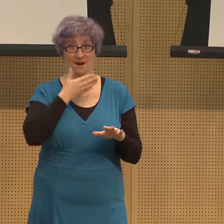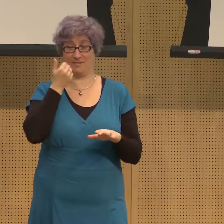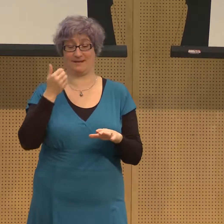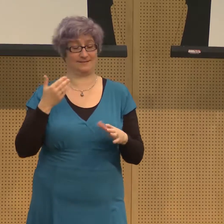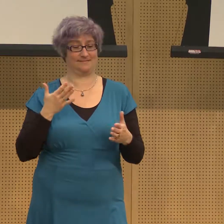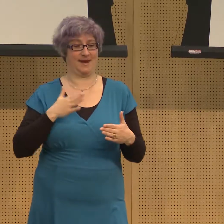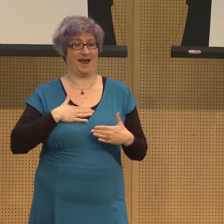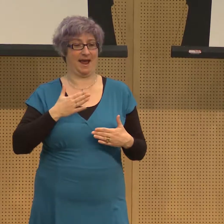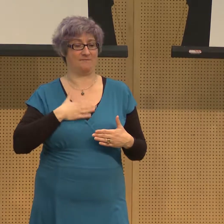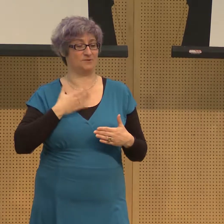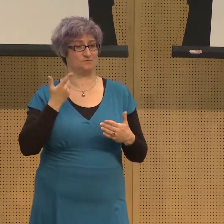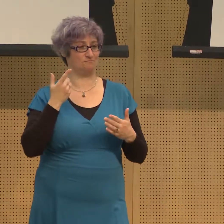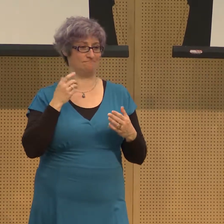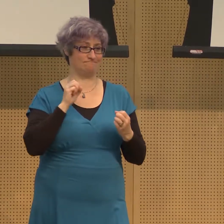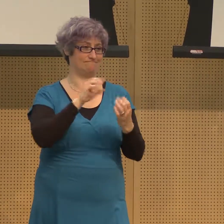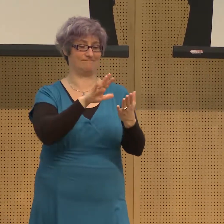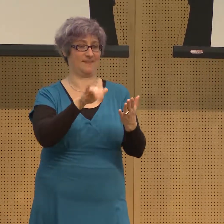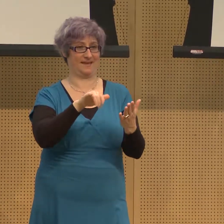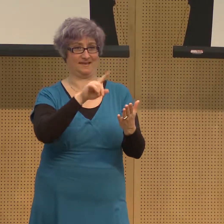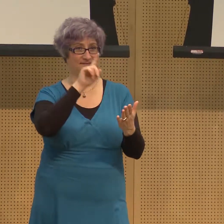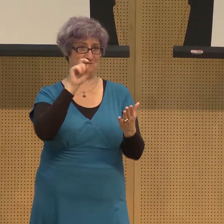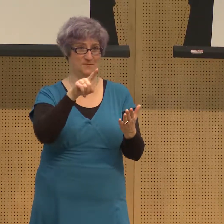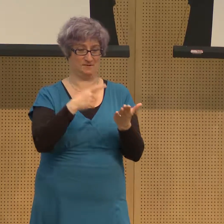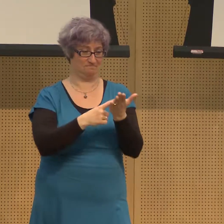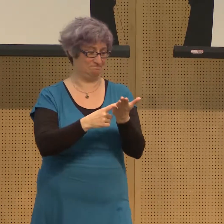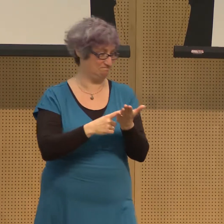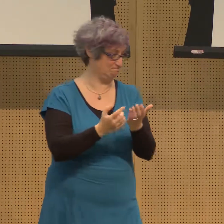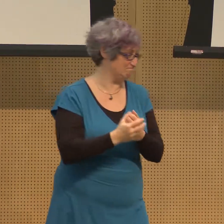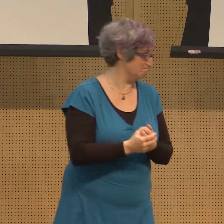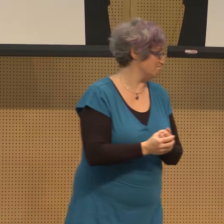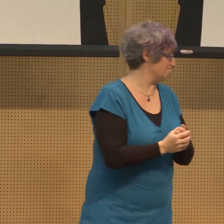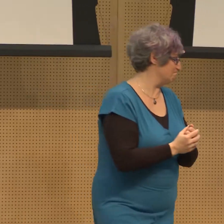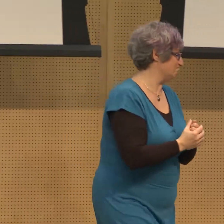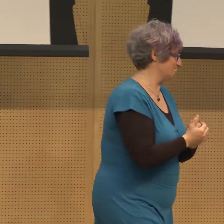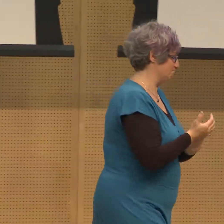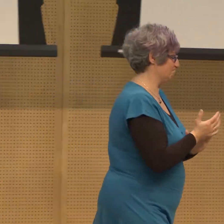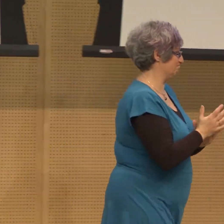But I did my best and tried to face the questions that came.